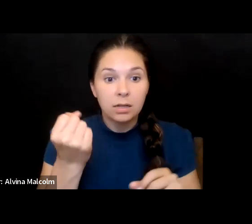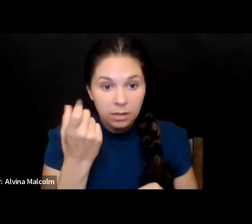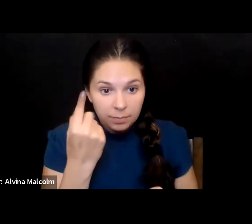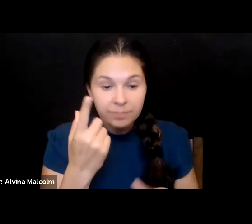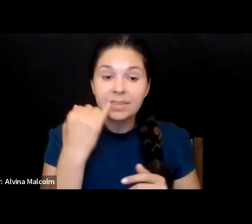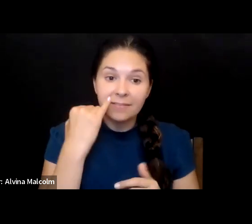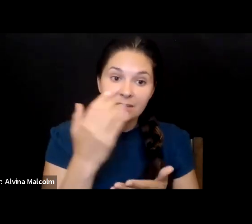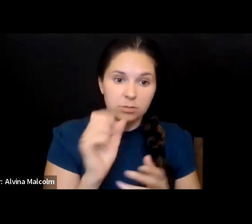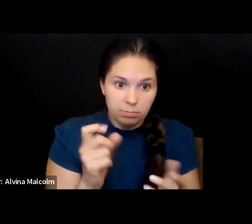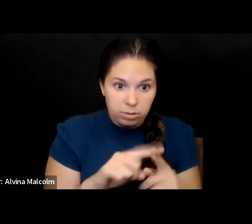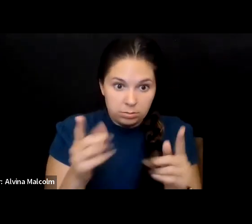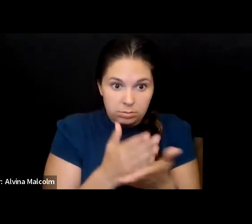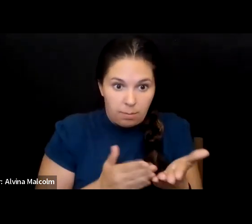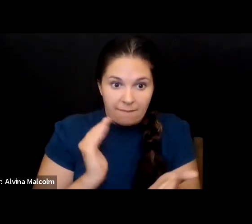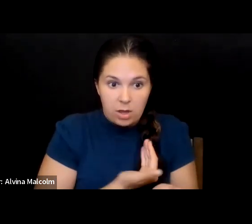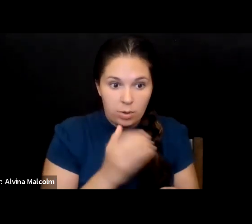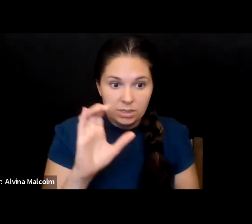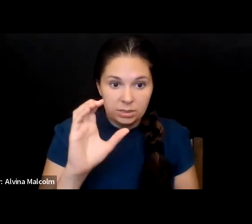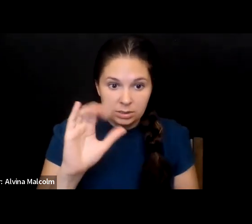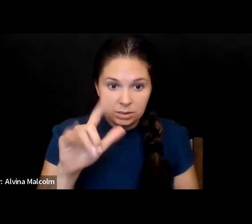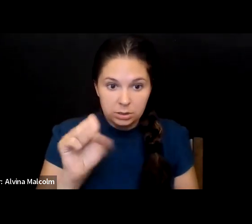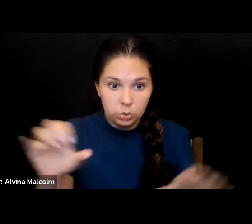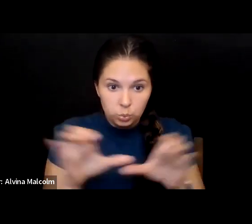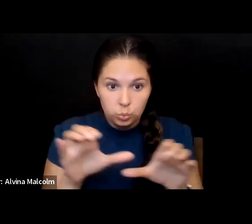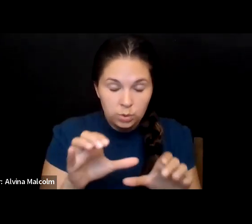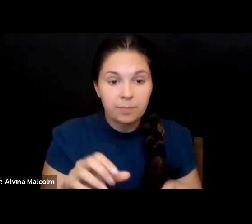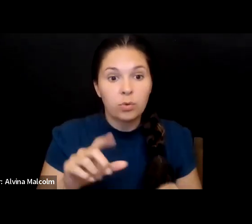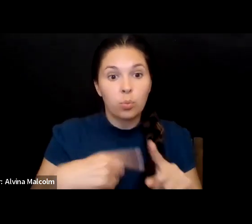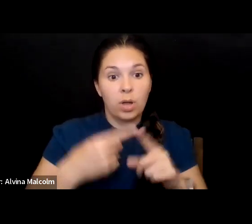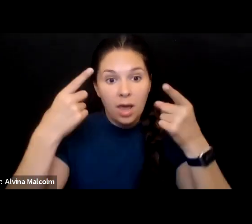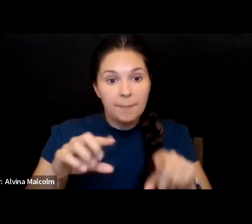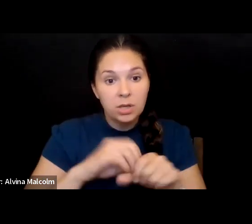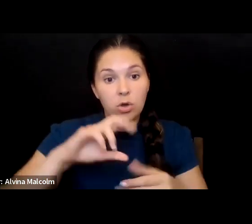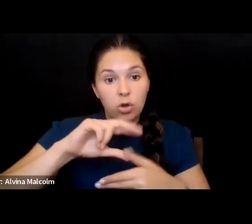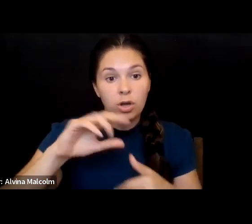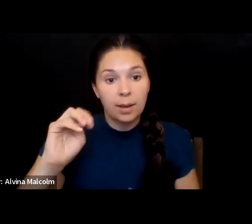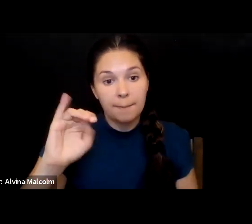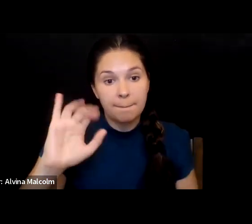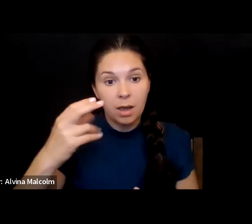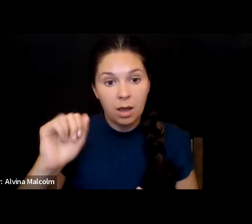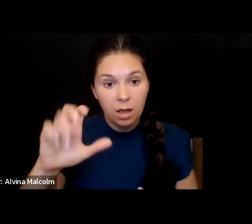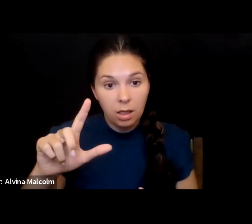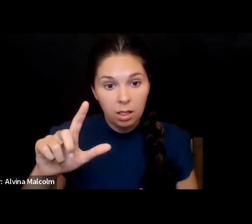medical equipment so we can prevent institutionalization? That's not what we're supposed is to be doing, is